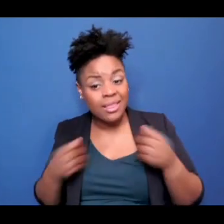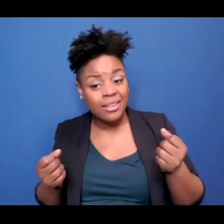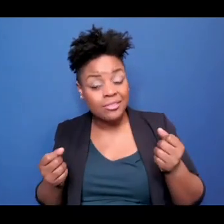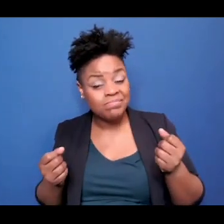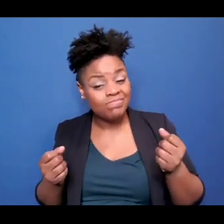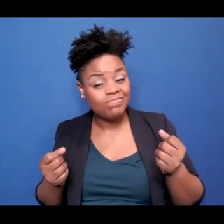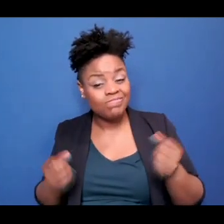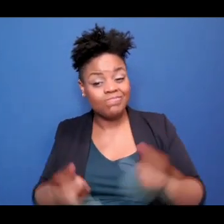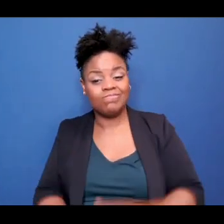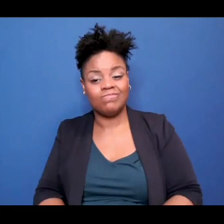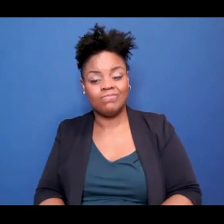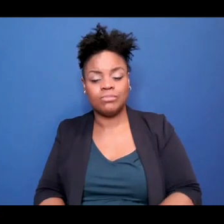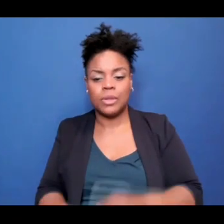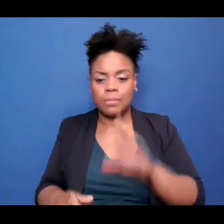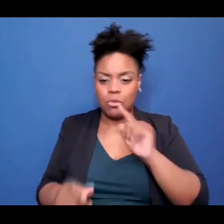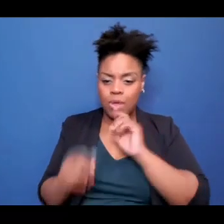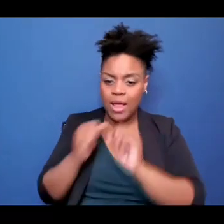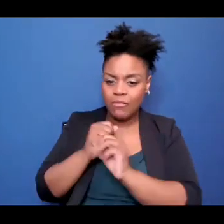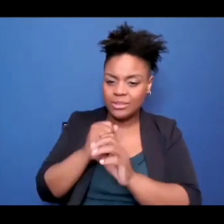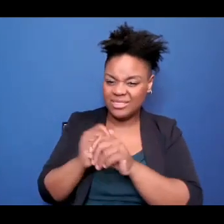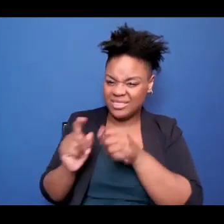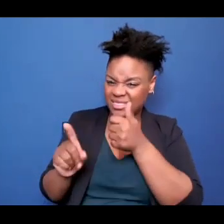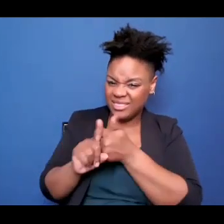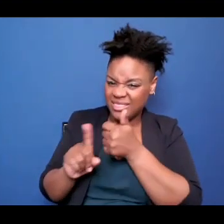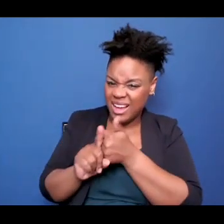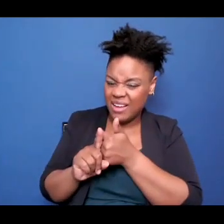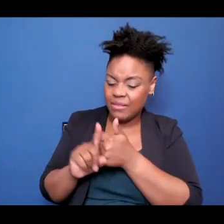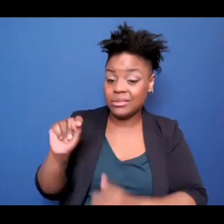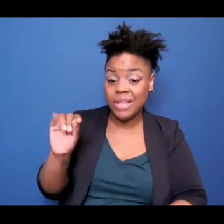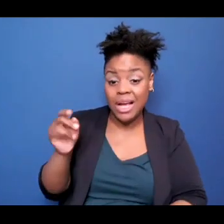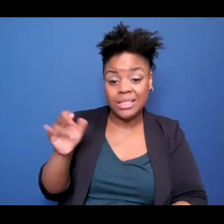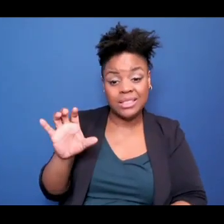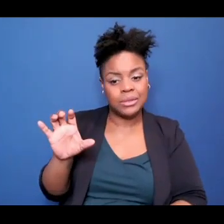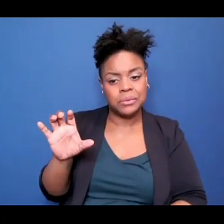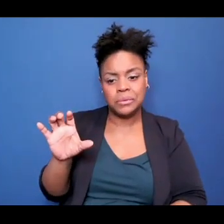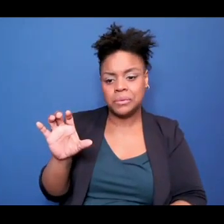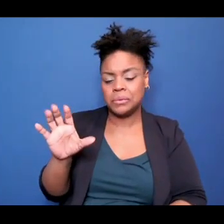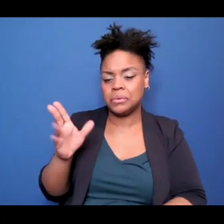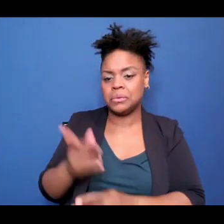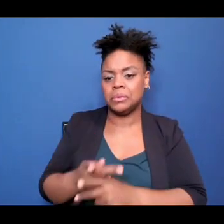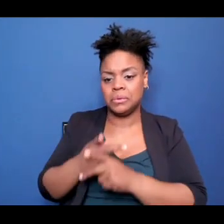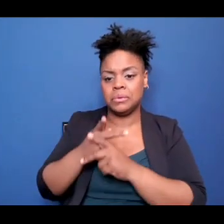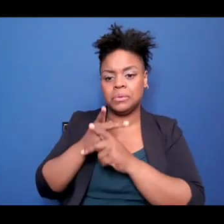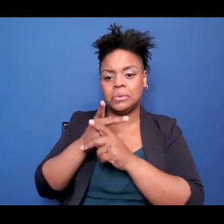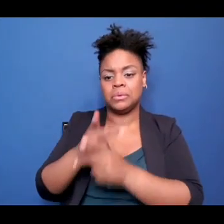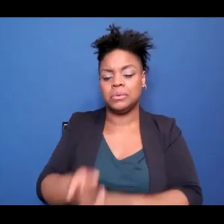WE DWHROOND THE IMAGES ASK MESSAGES USE MED IN THE ADVERTISEMENTS THEMSELVES REPRESENT A TOXIC EXPOSURE.